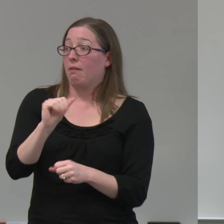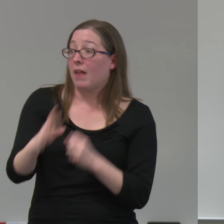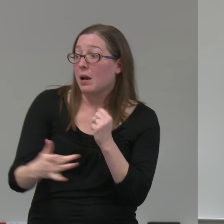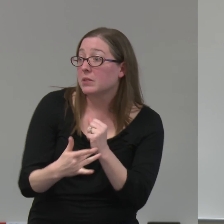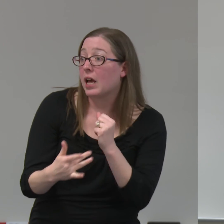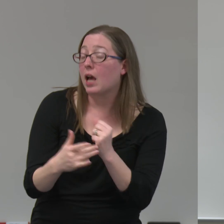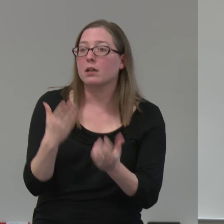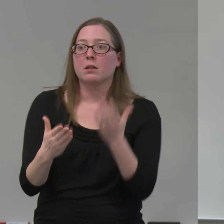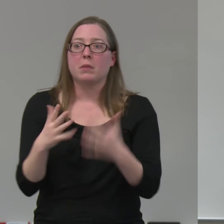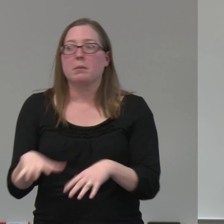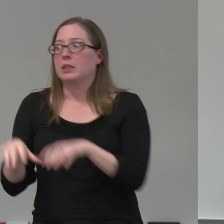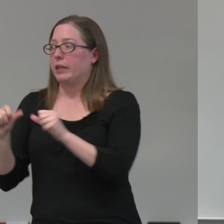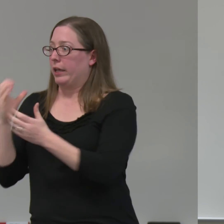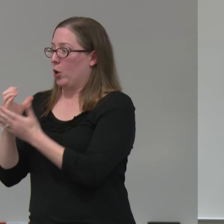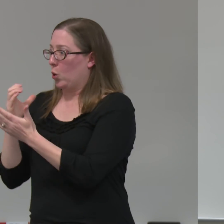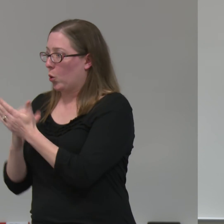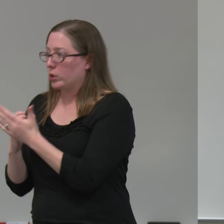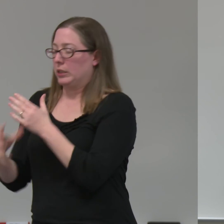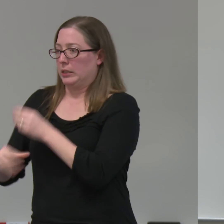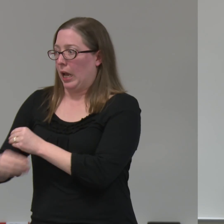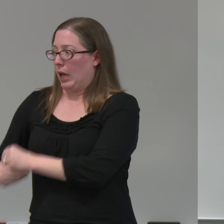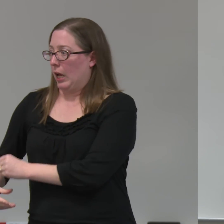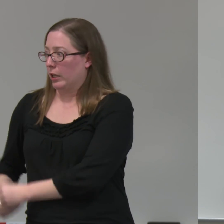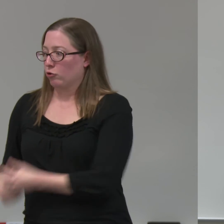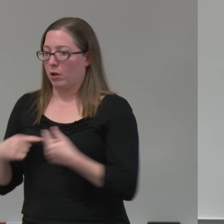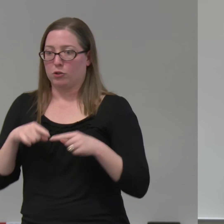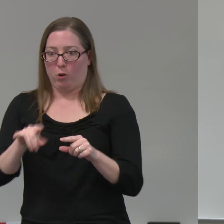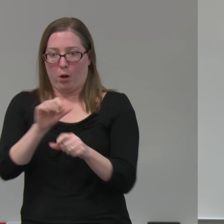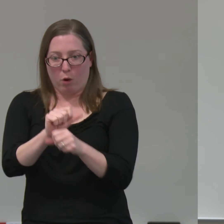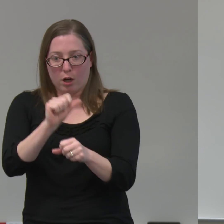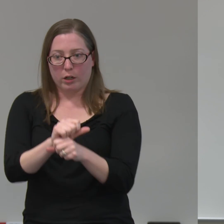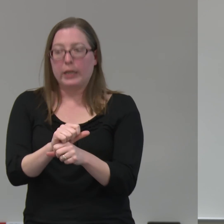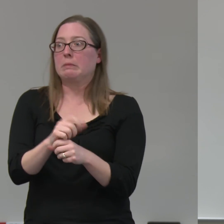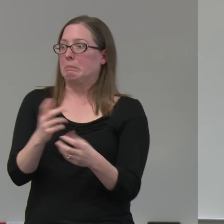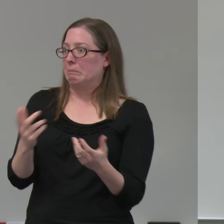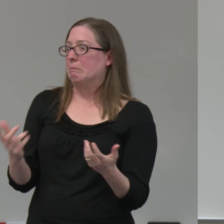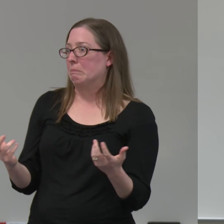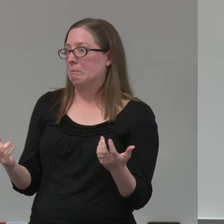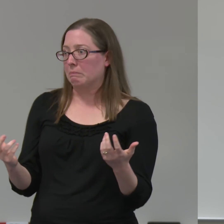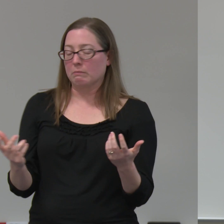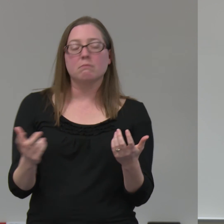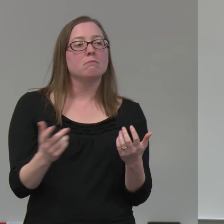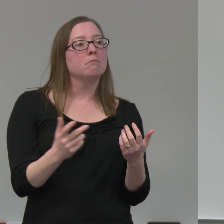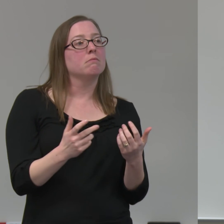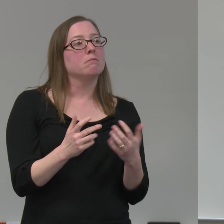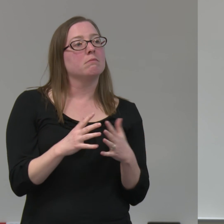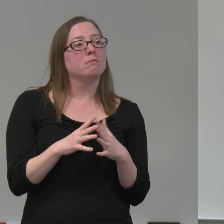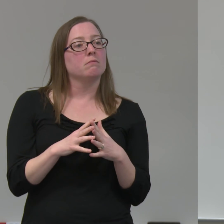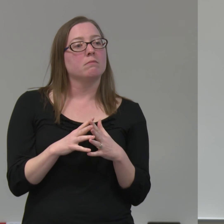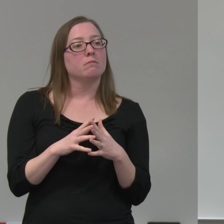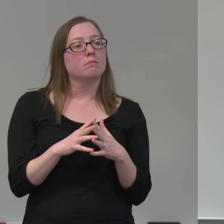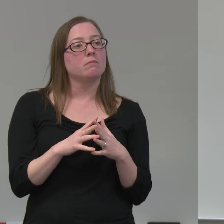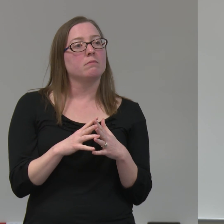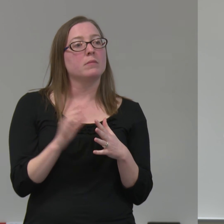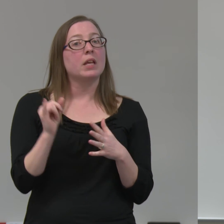and also taking some classes while you're doing that, so those are all-- and, again, things that, if there's reasons